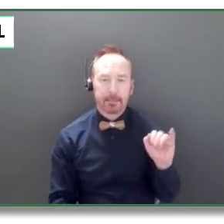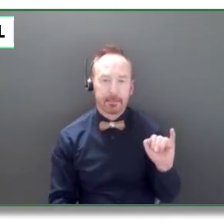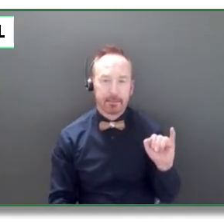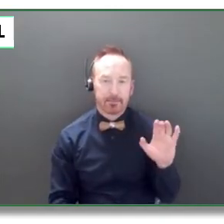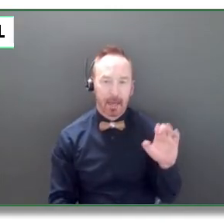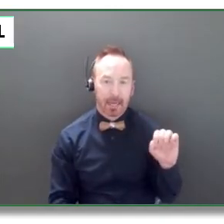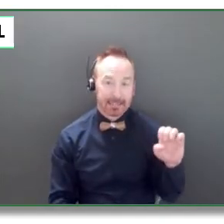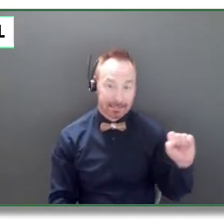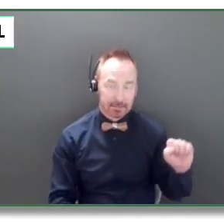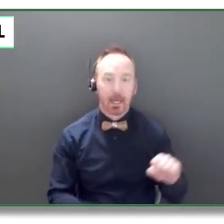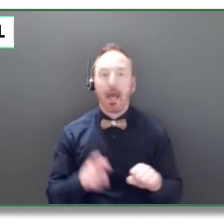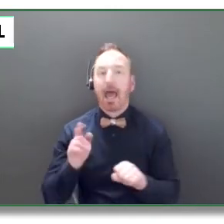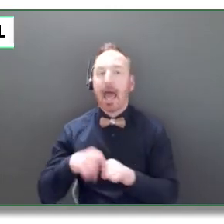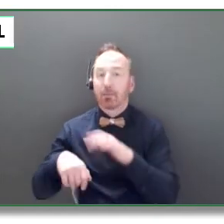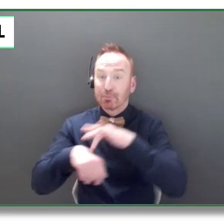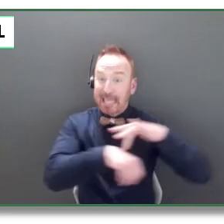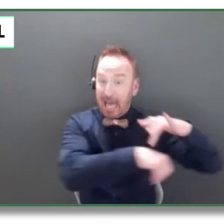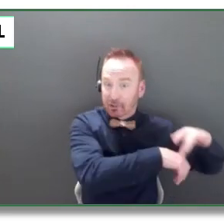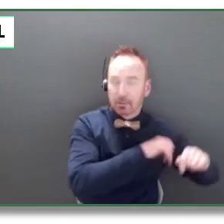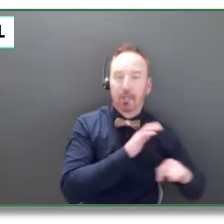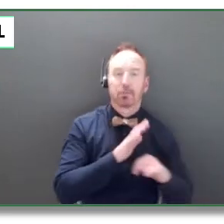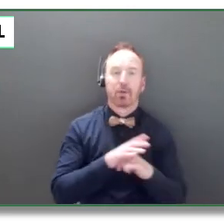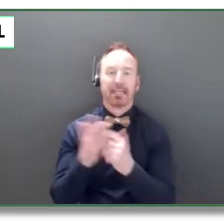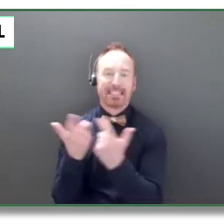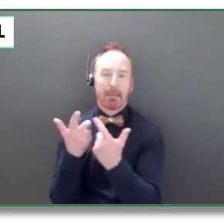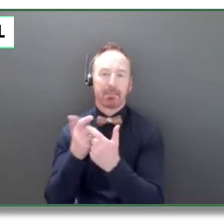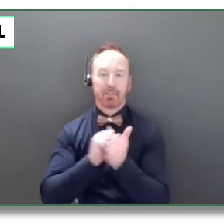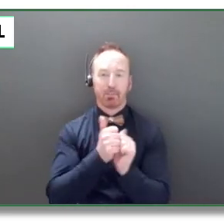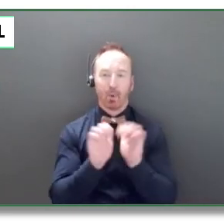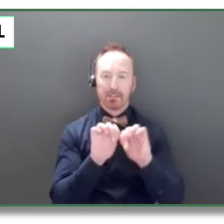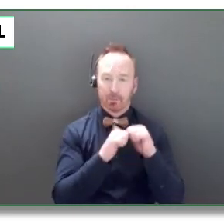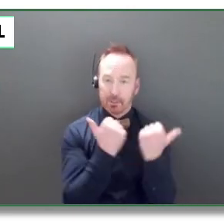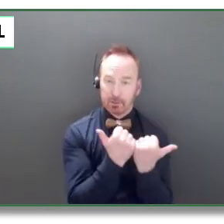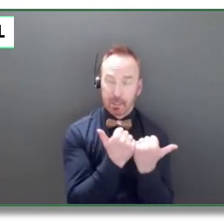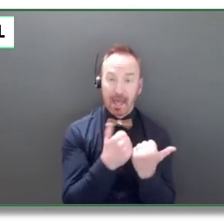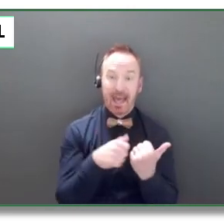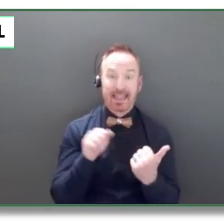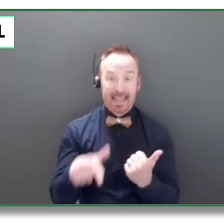Adaptive Sports Association and that document is now widely being uptake has